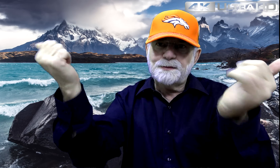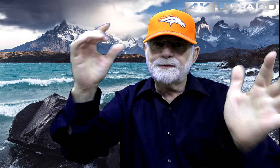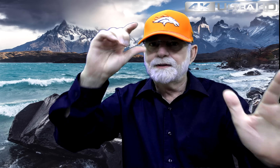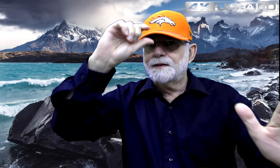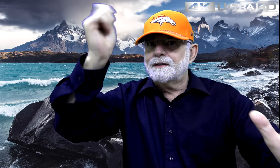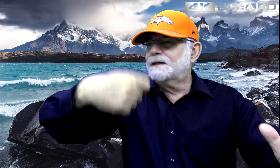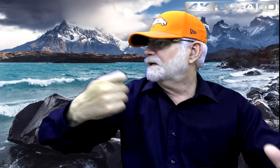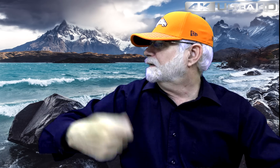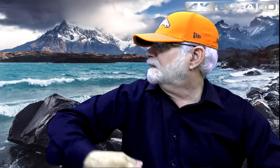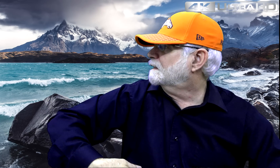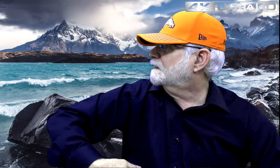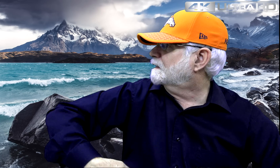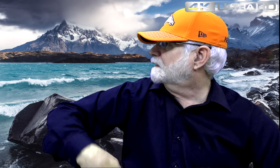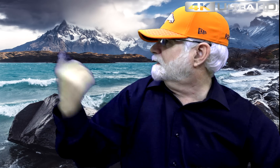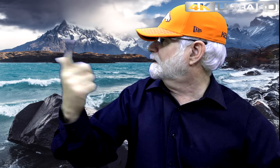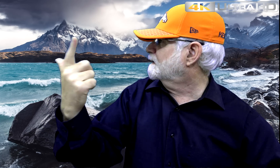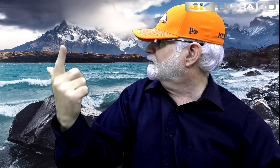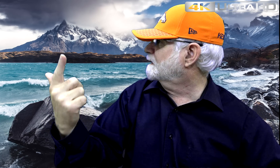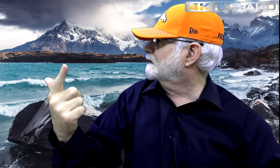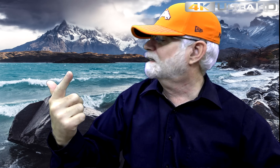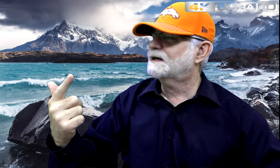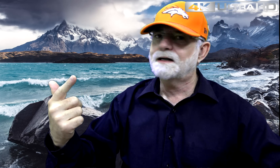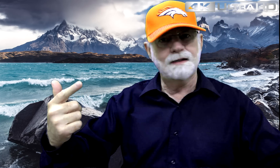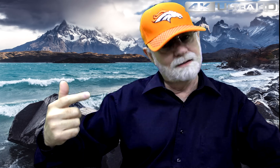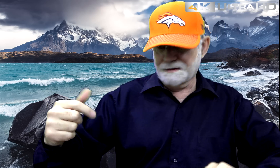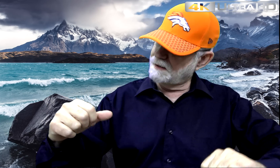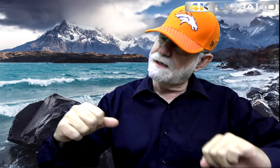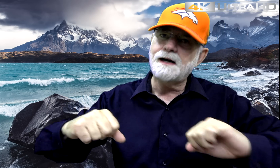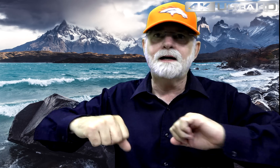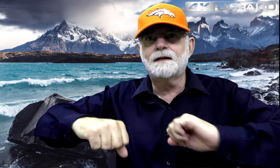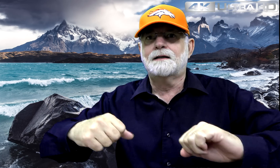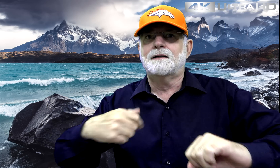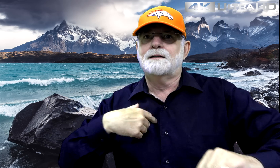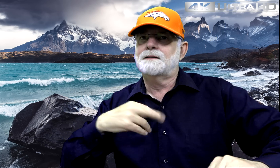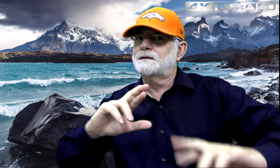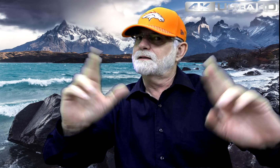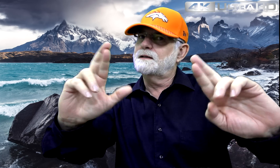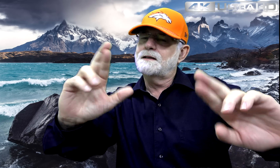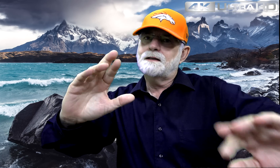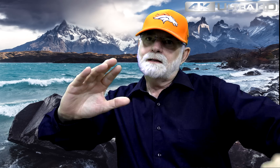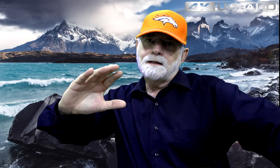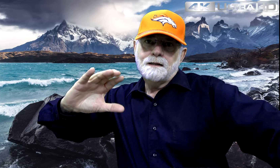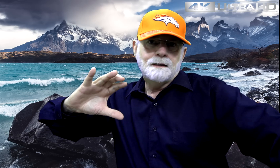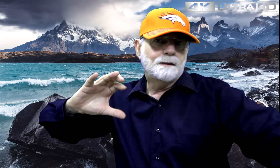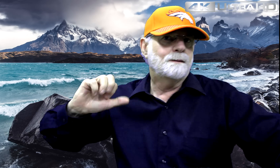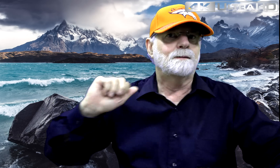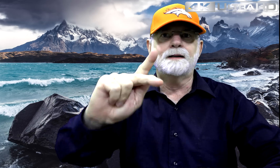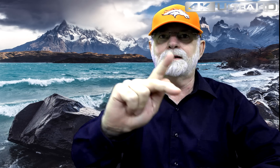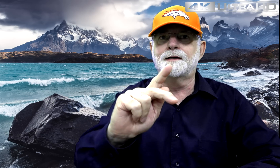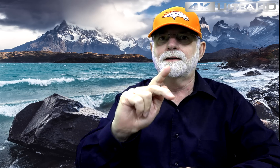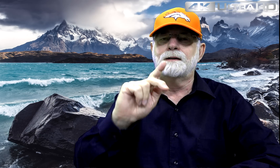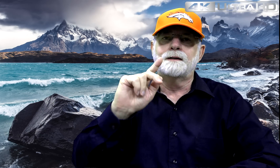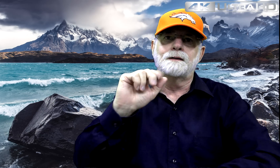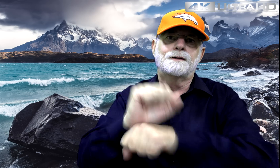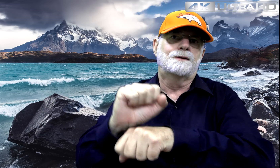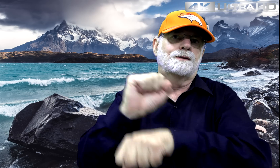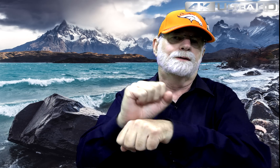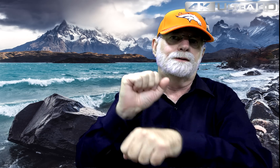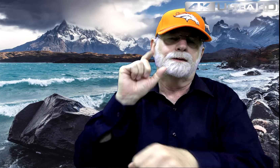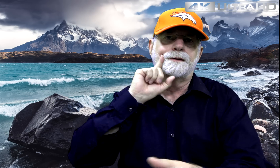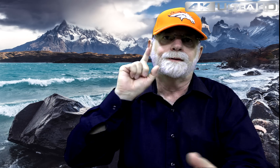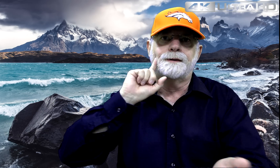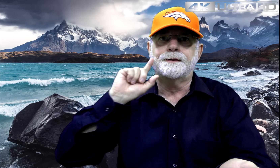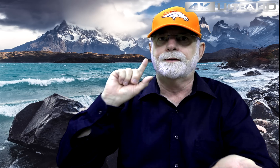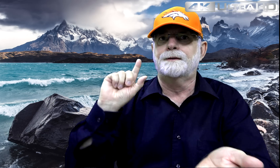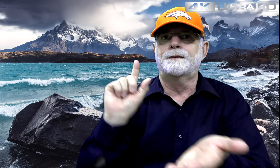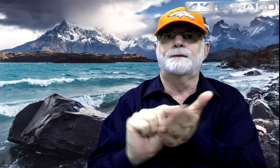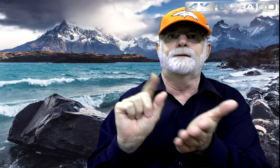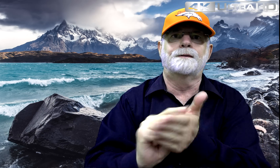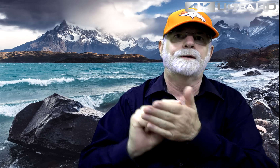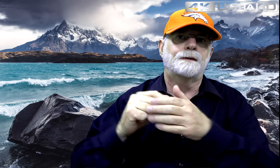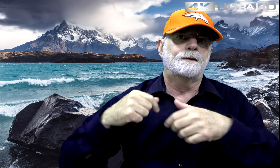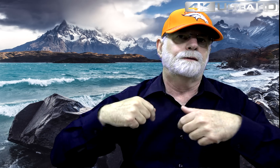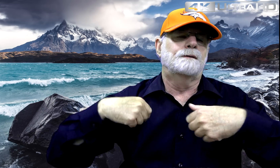They had to shave it to put the stitches in there so I’ll be glad I’ll be able to throw my head away and be myself again and get back to work on my Deaf Newspaper.